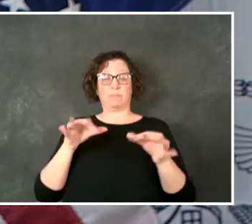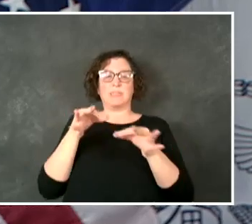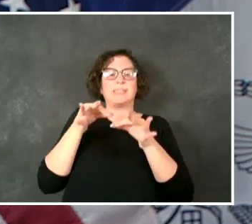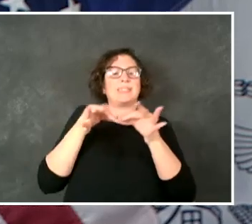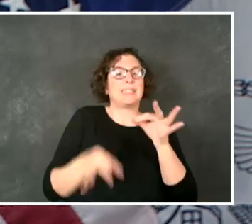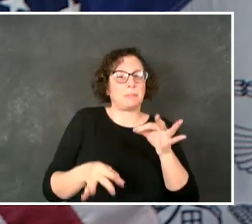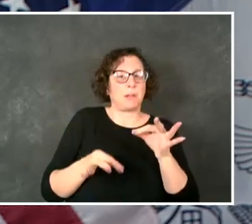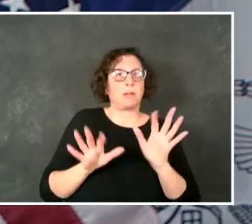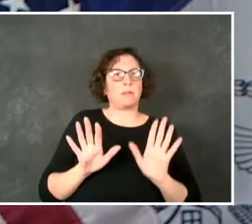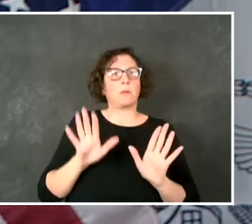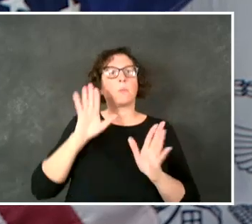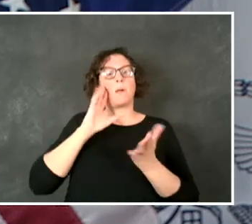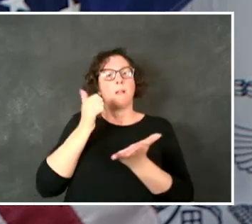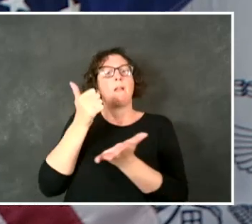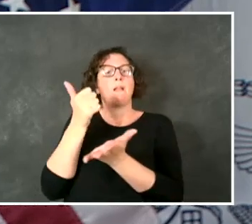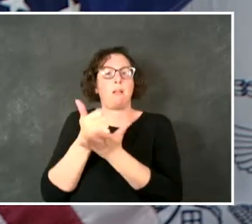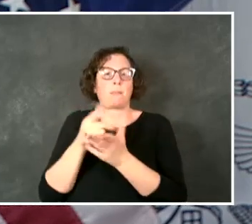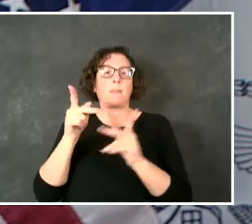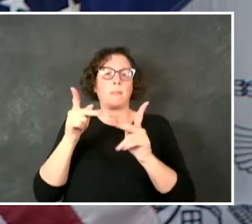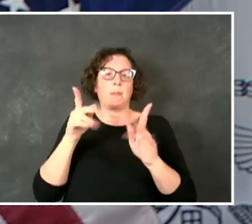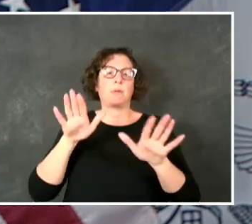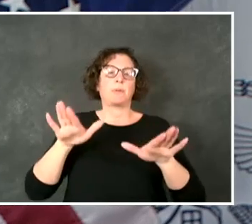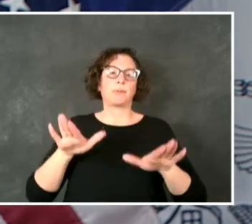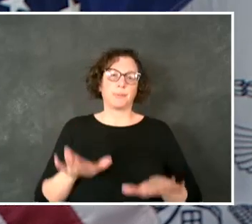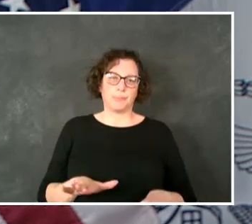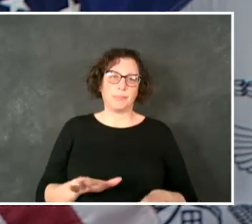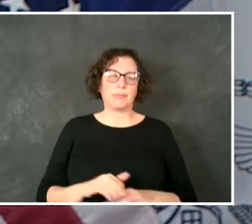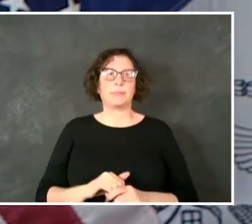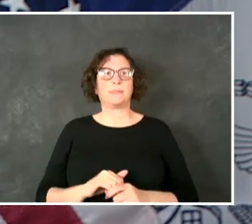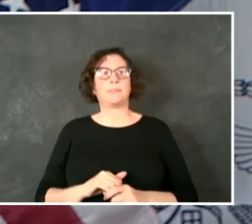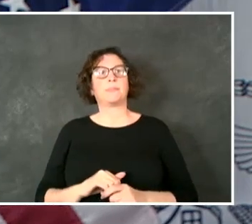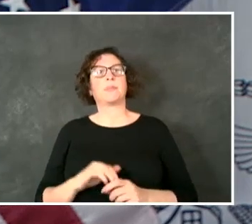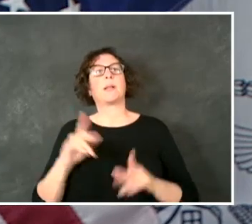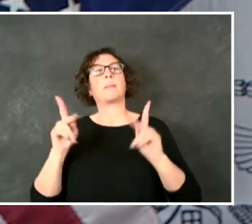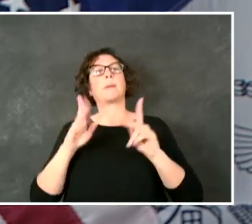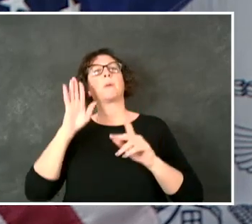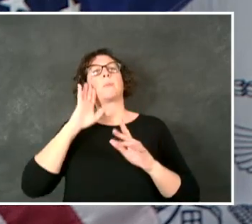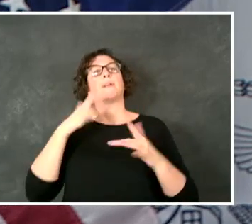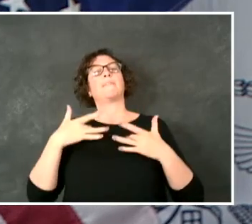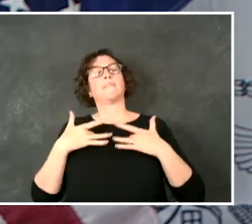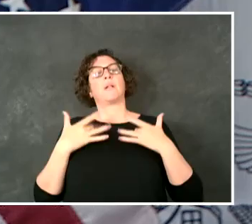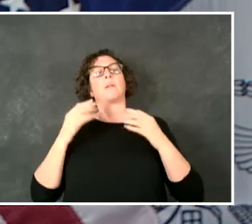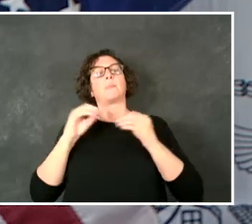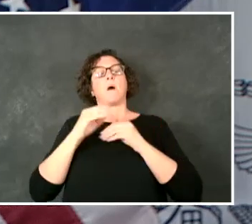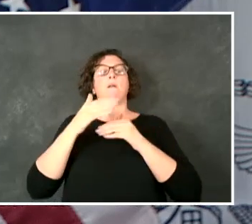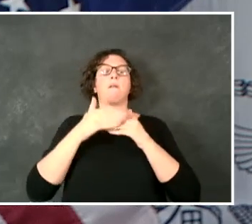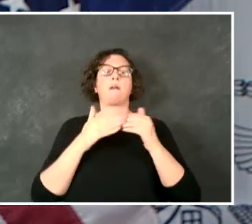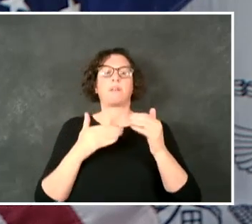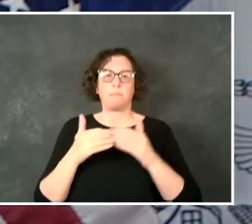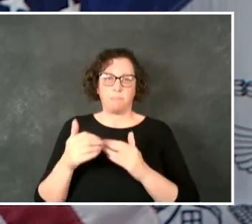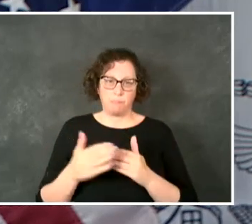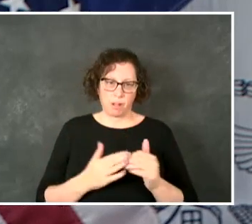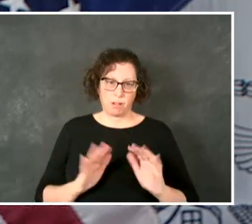THAT SIMPLER, PEOPLE ARE GOING THROUGH A LOT. THEY ARE WORRIED DAN OLOKING FOR ANSWERS.